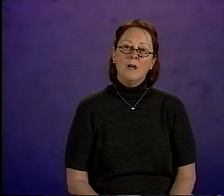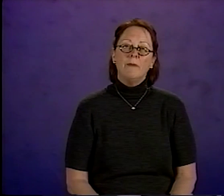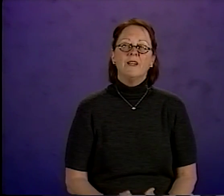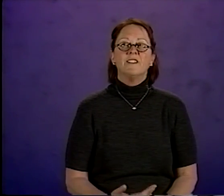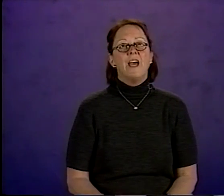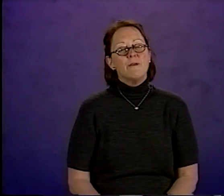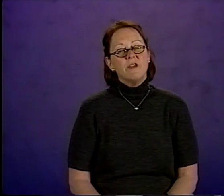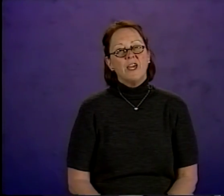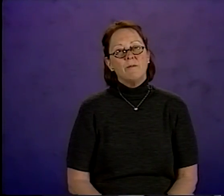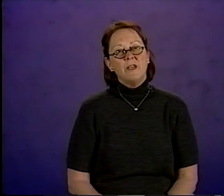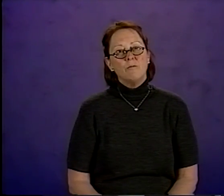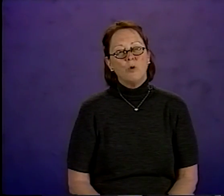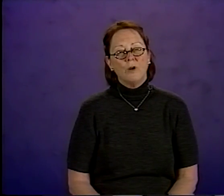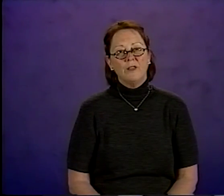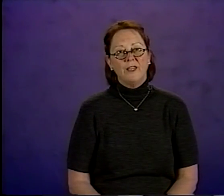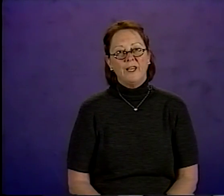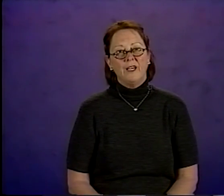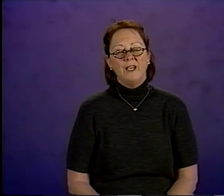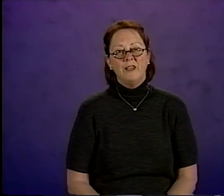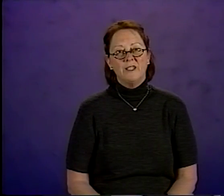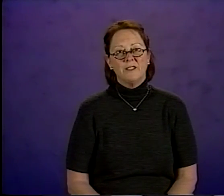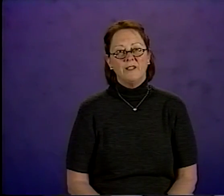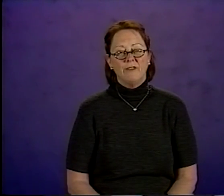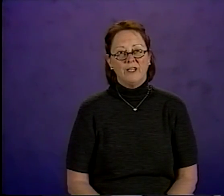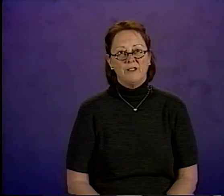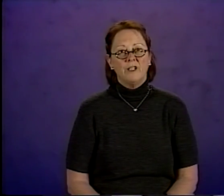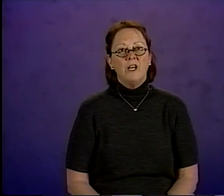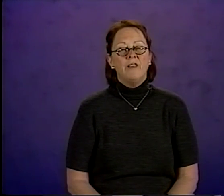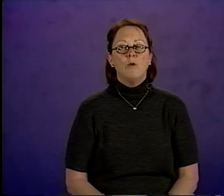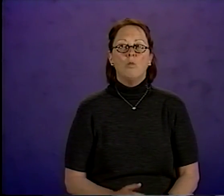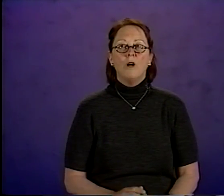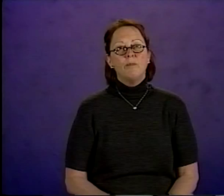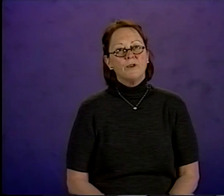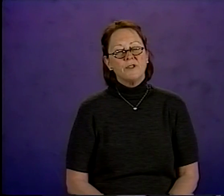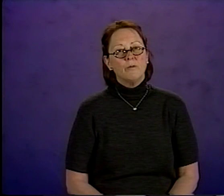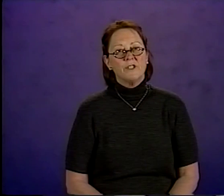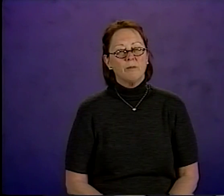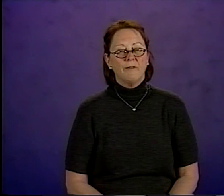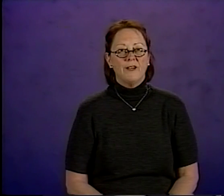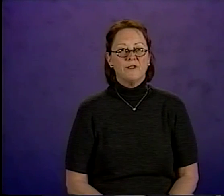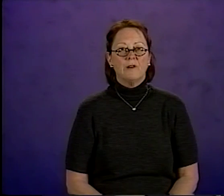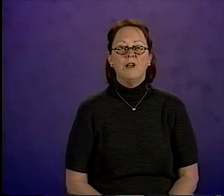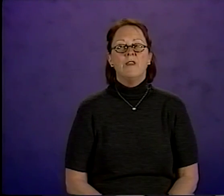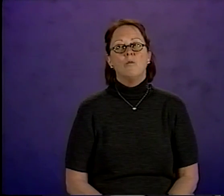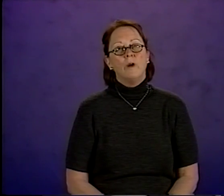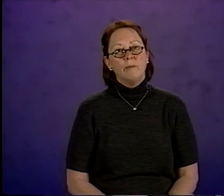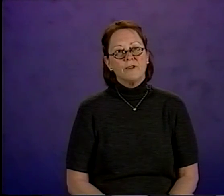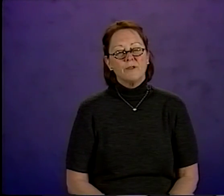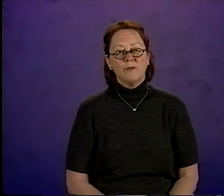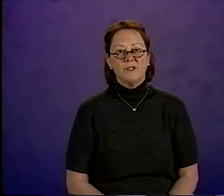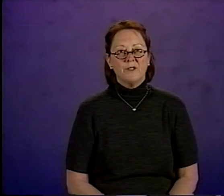because that became the important thing in this event. That one person was a professor, that one person was a